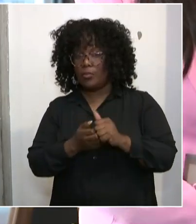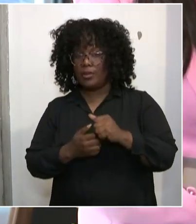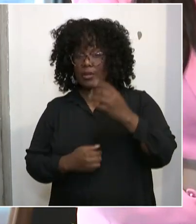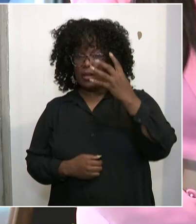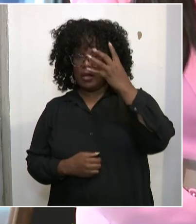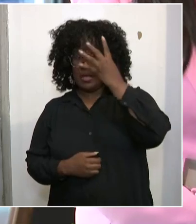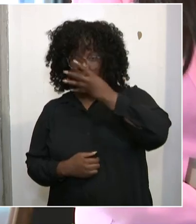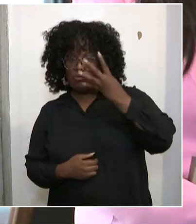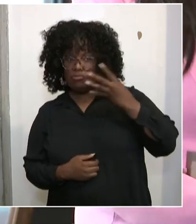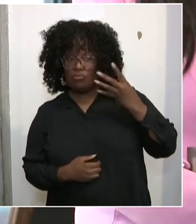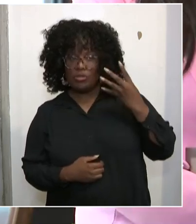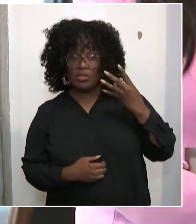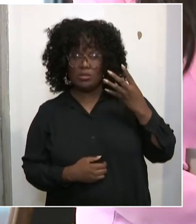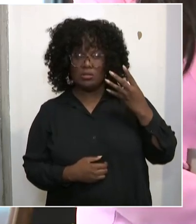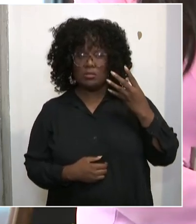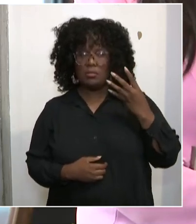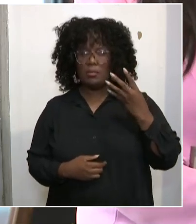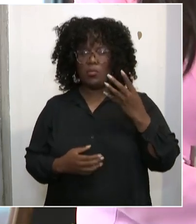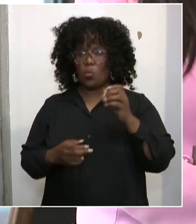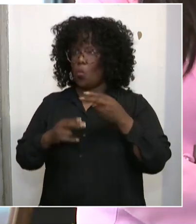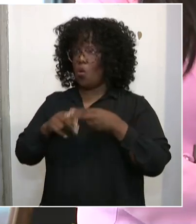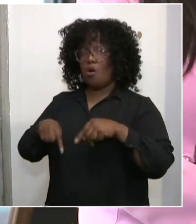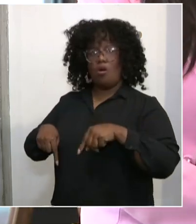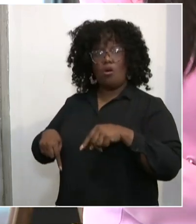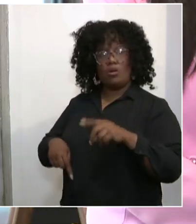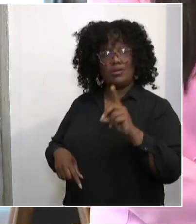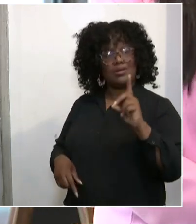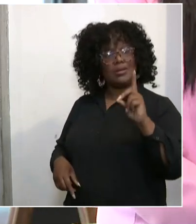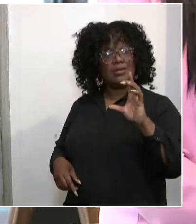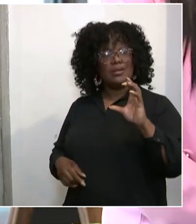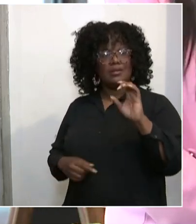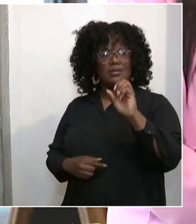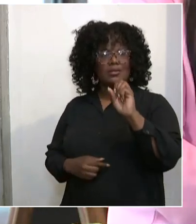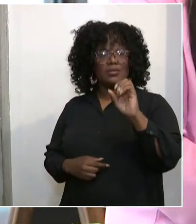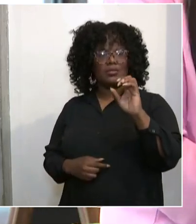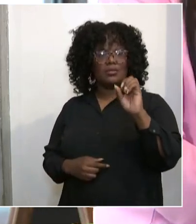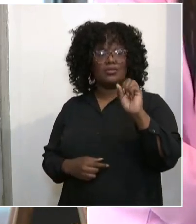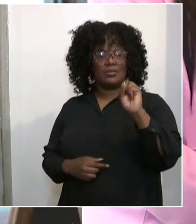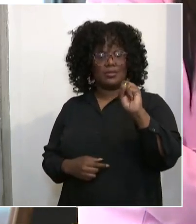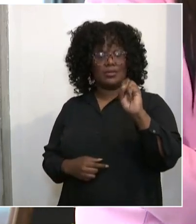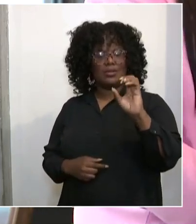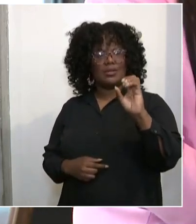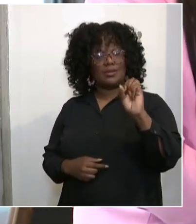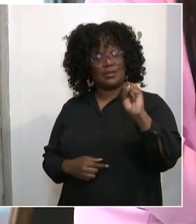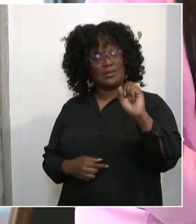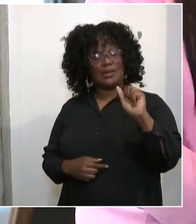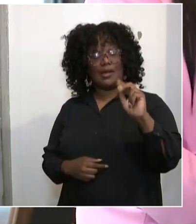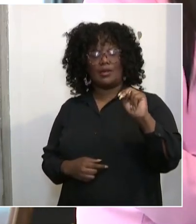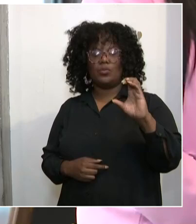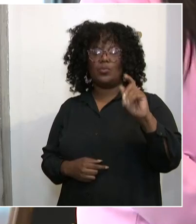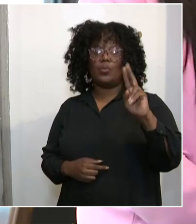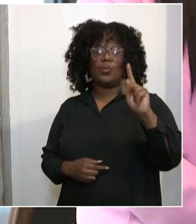but you know the provision that I'm talking about. I'm wondering if you can explain. Um, your reasoning behind doing that, um,